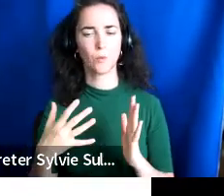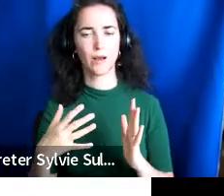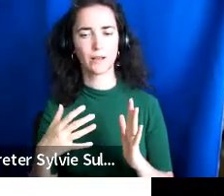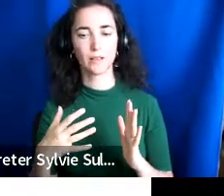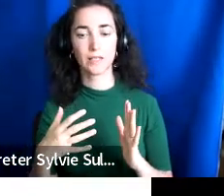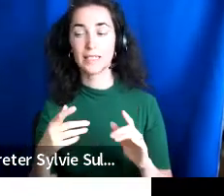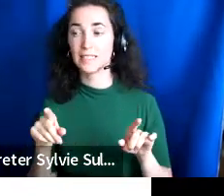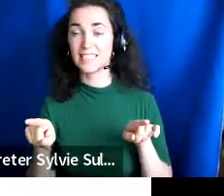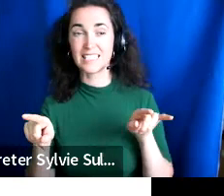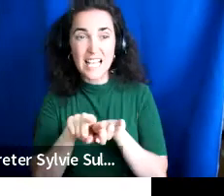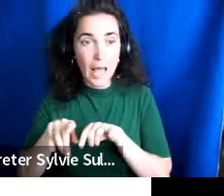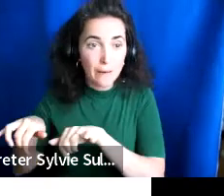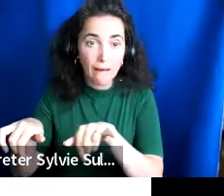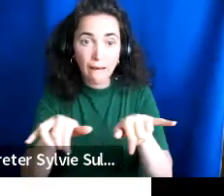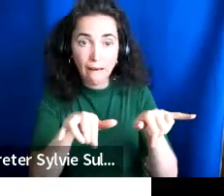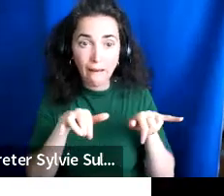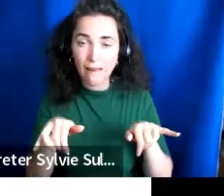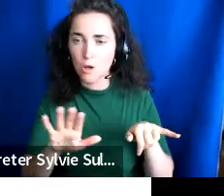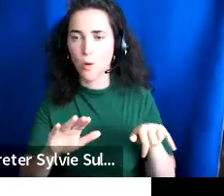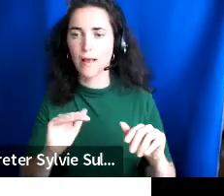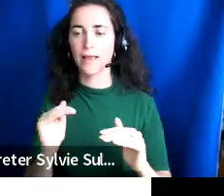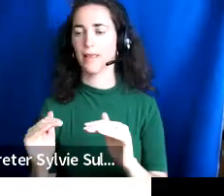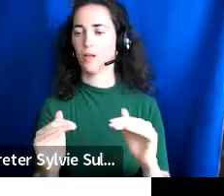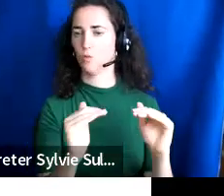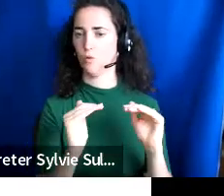Those are 2 different words, and we would do different concepts.